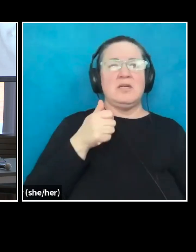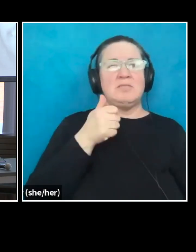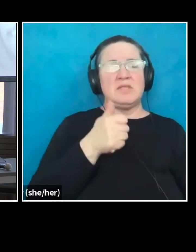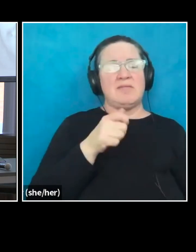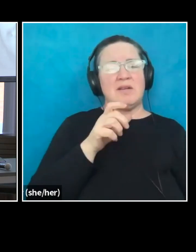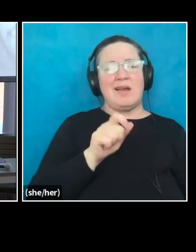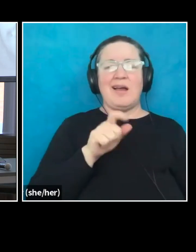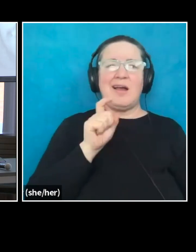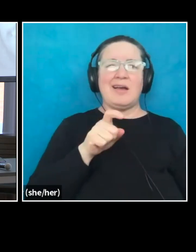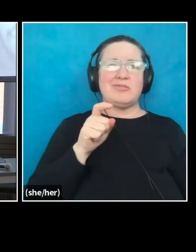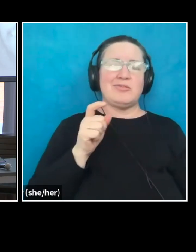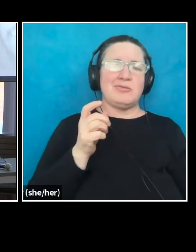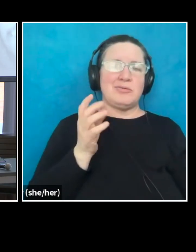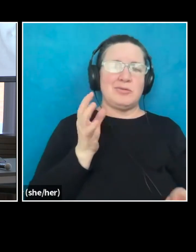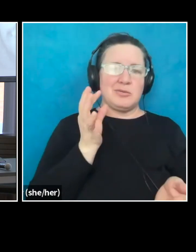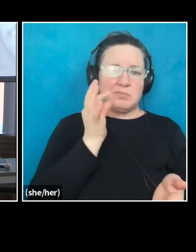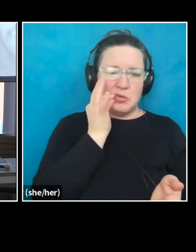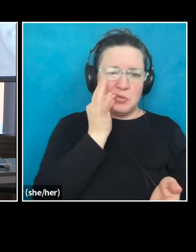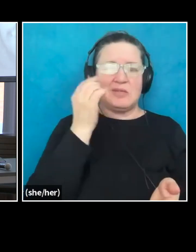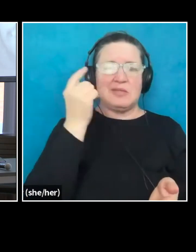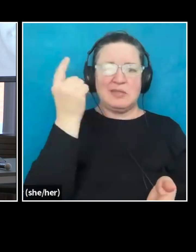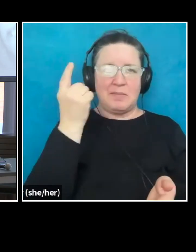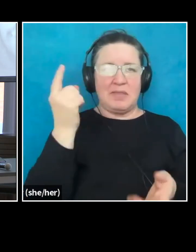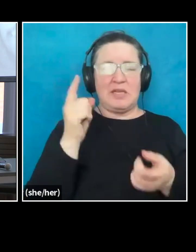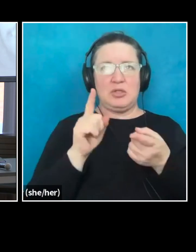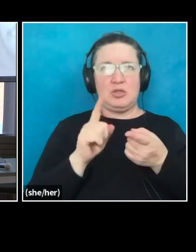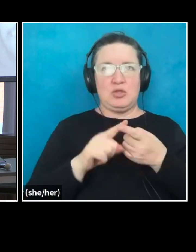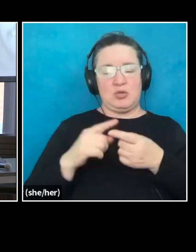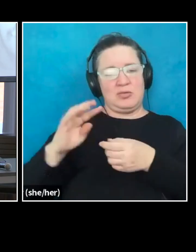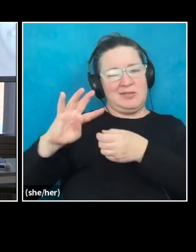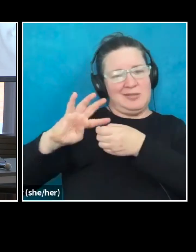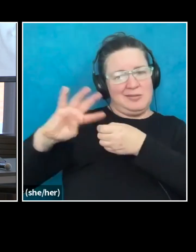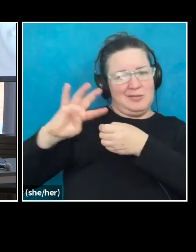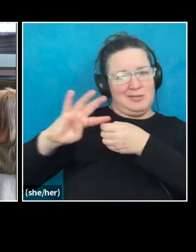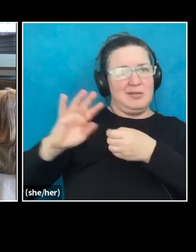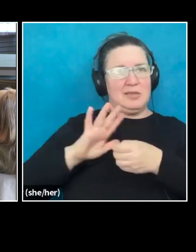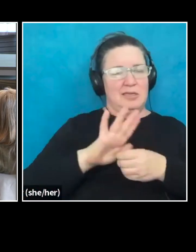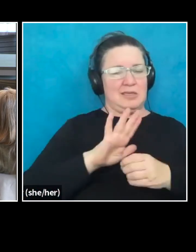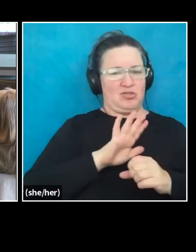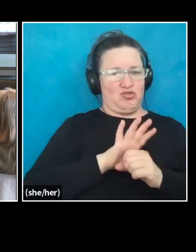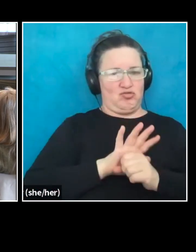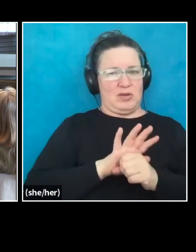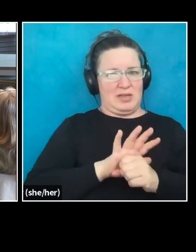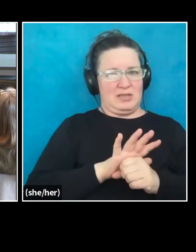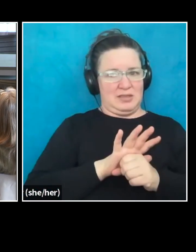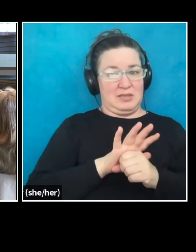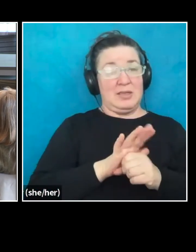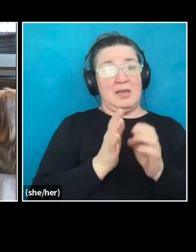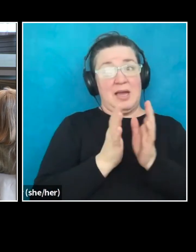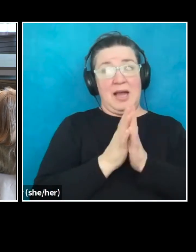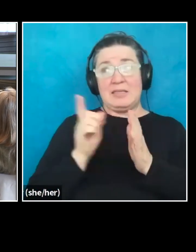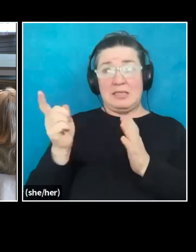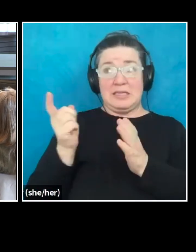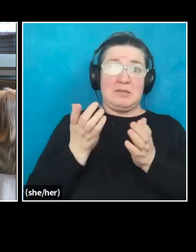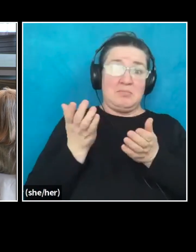of his PTSD. So asking him to bring me back at 4:00 is a huge burden. So I'm I don't go anymore